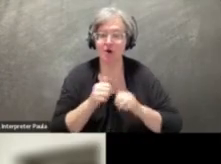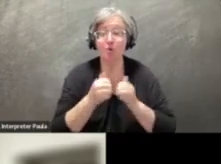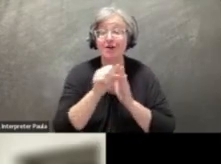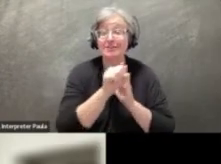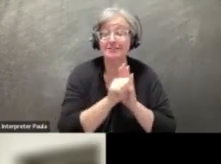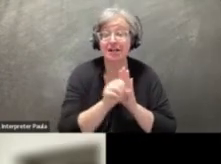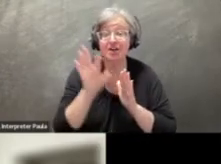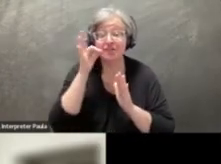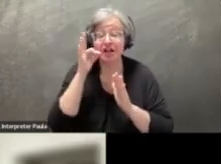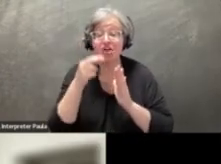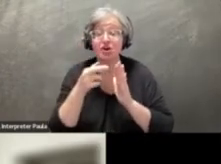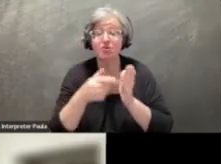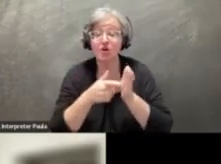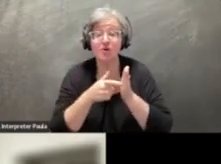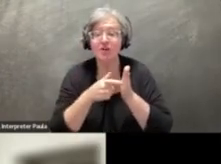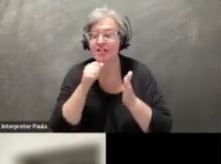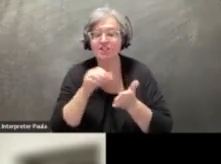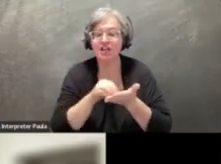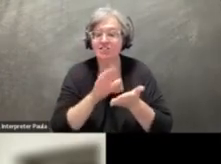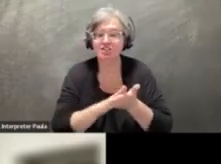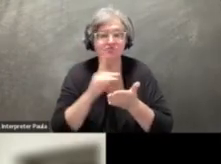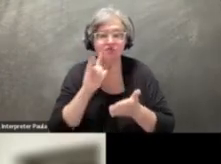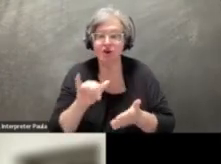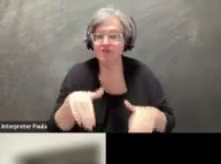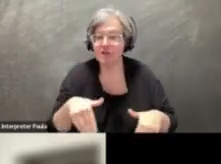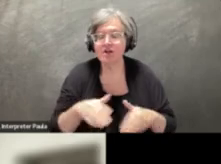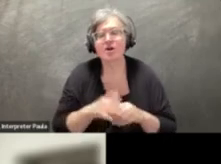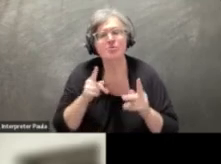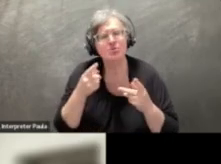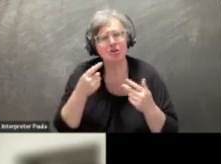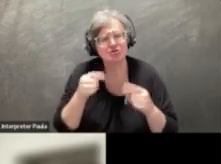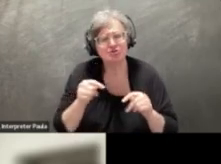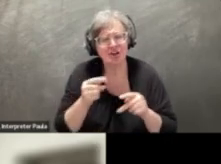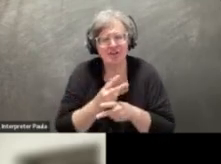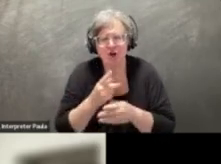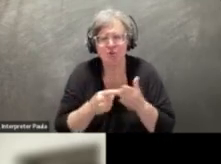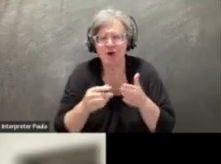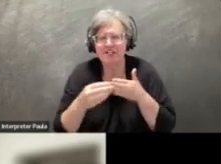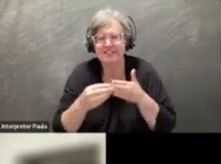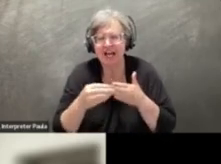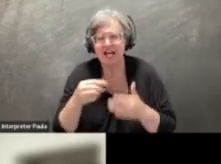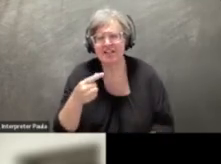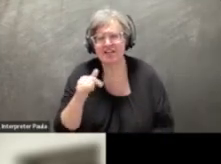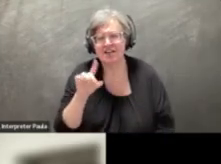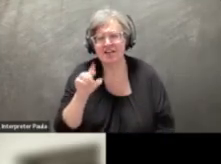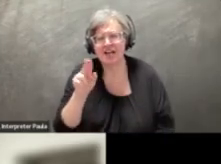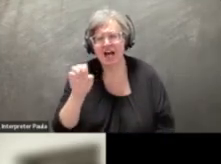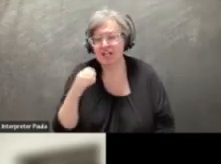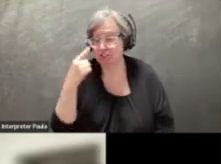requirements, because they haven't been set in stone yet. People are still trying to figure out, what does the guidance look like to really move this forward, which means